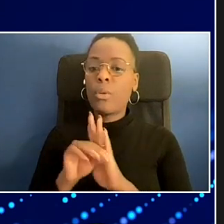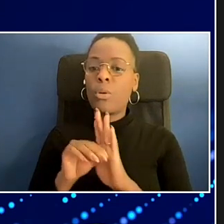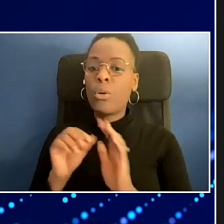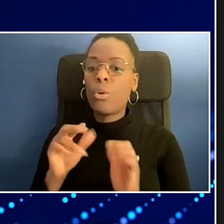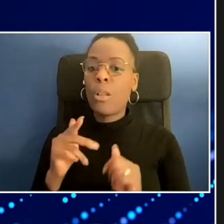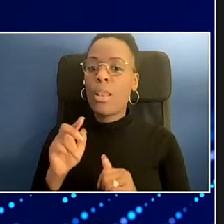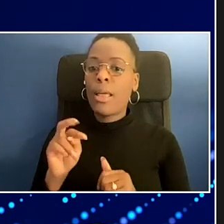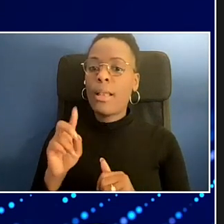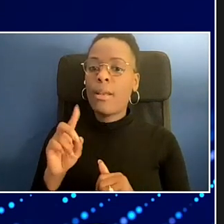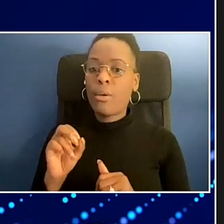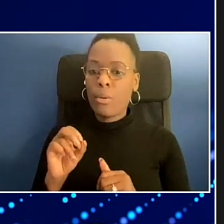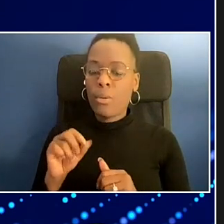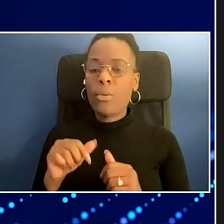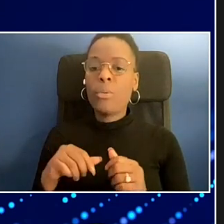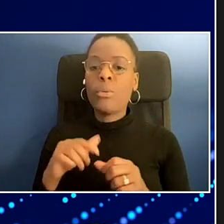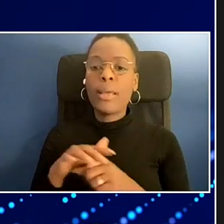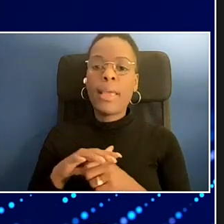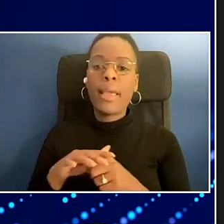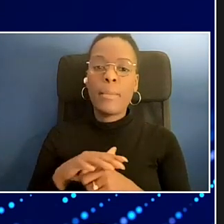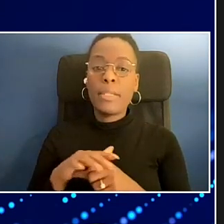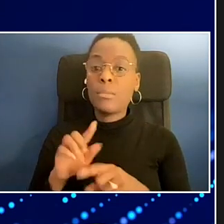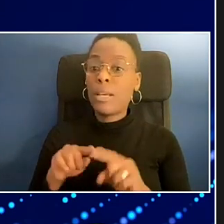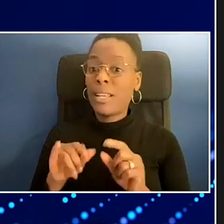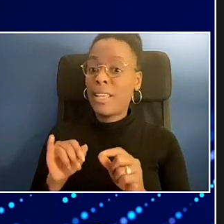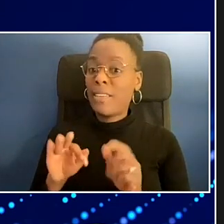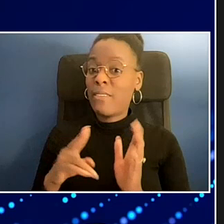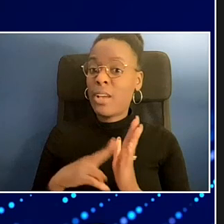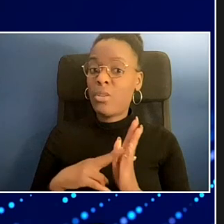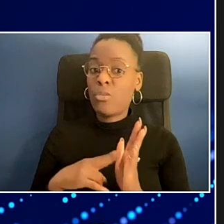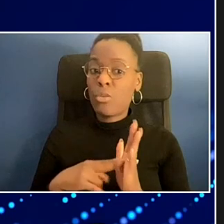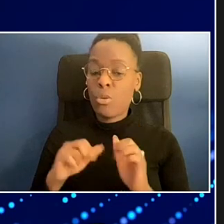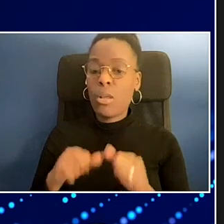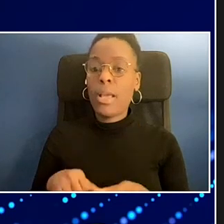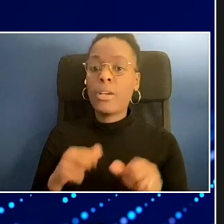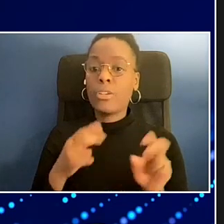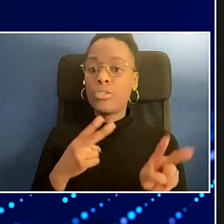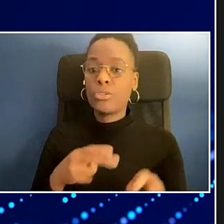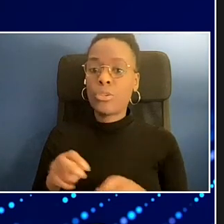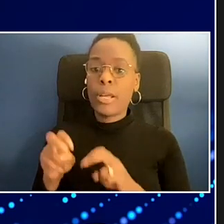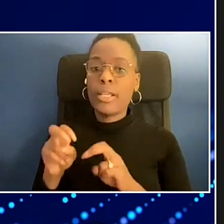said if I enrolled in the Orlando campus, I could then transfer to the Tampa campus